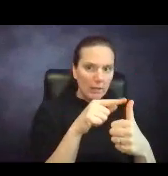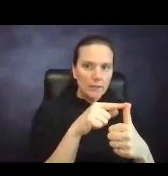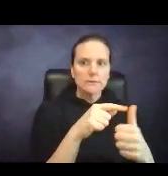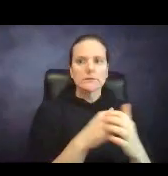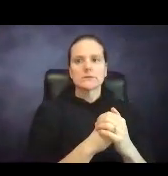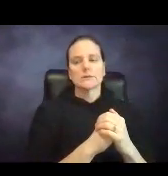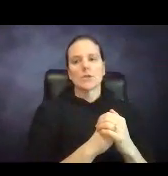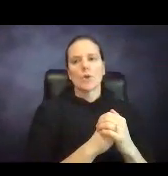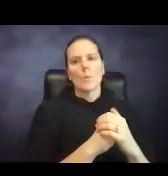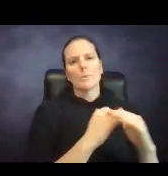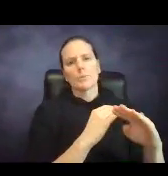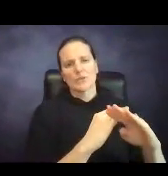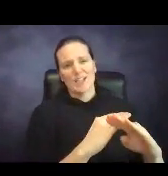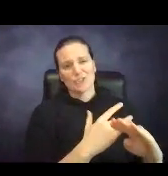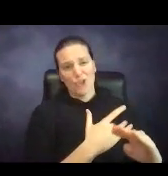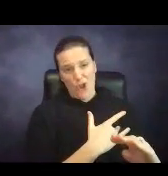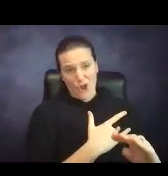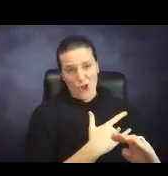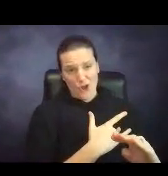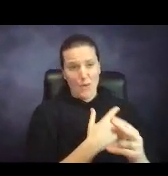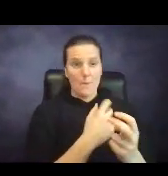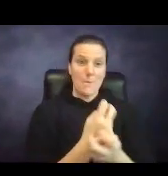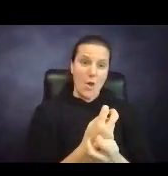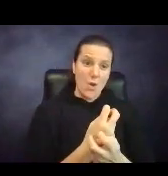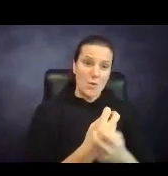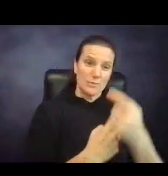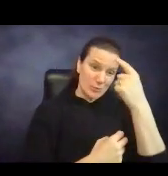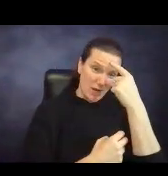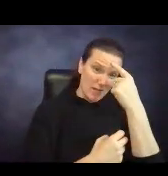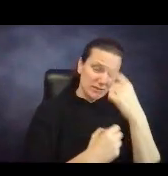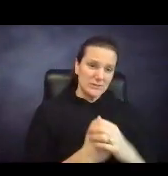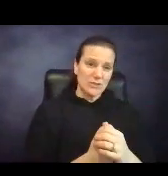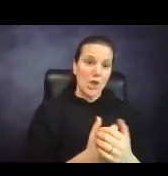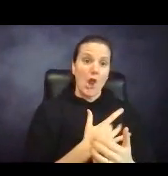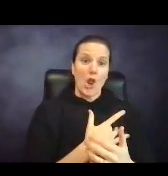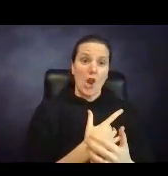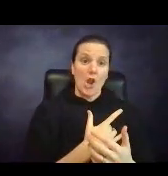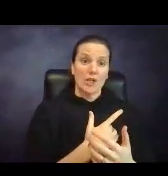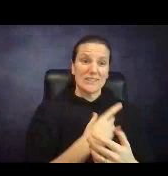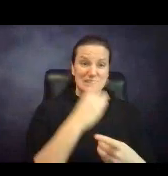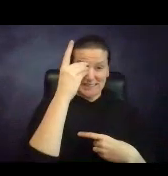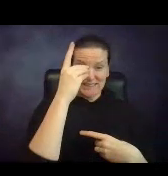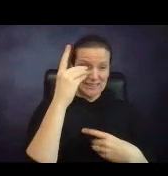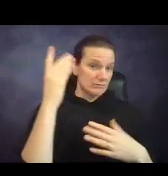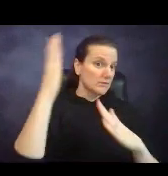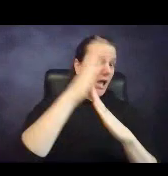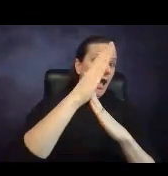protects the bones, and protects the brain. That's what we say. So heart disease is the number one cause of death in women, whether it's from coronary artery